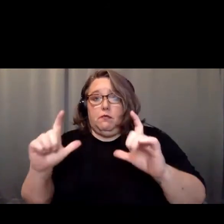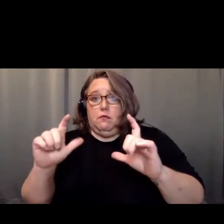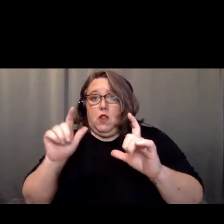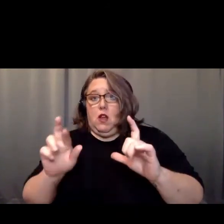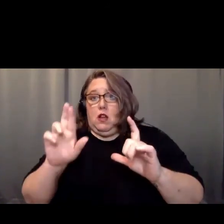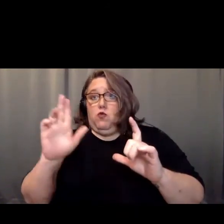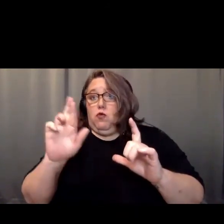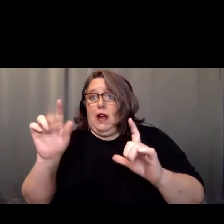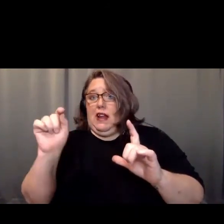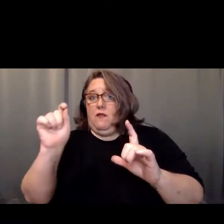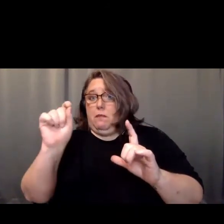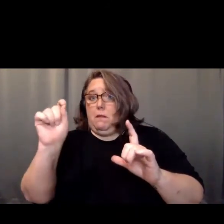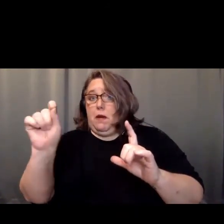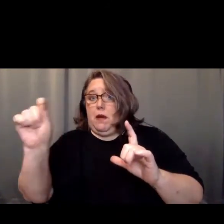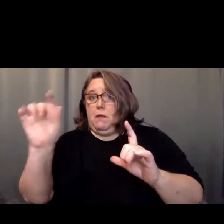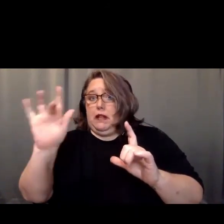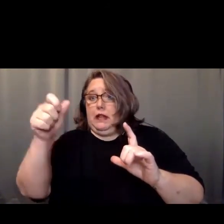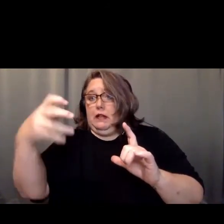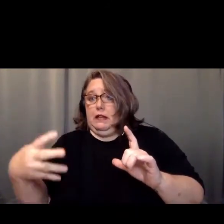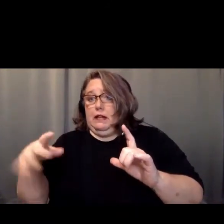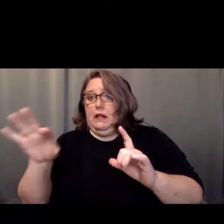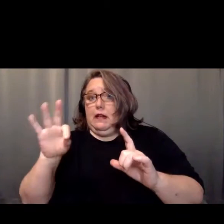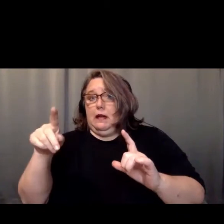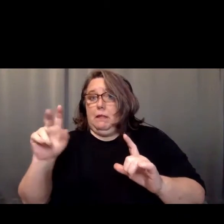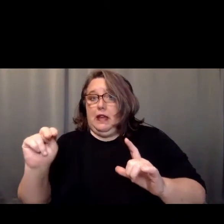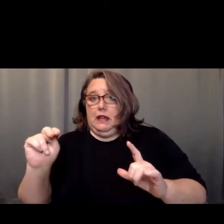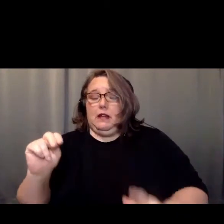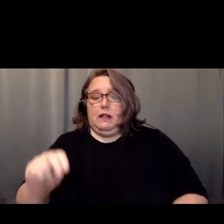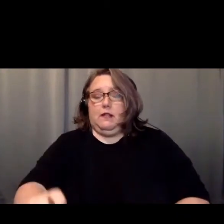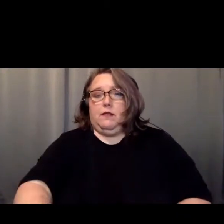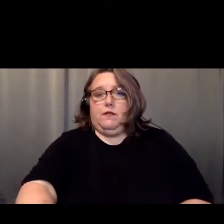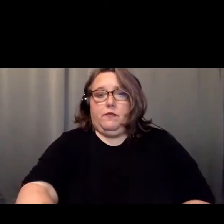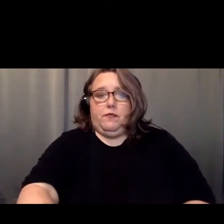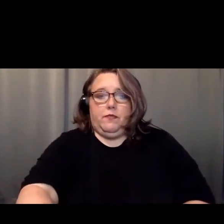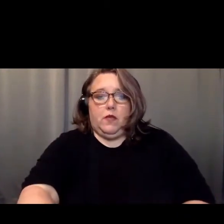there'll be an option, you can click that and click. - Oh, pin video? [Jonathan] Yes. - Okay.